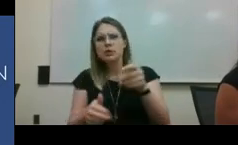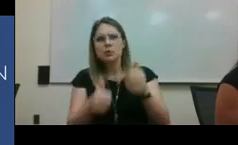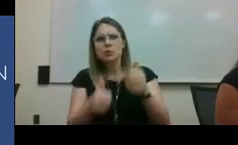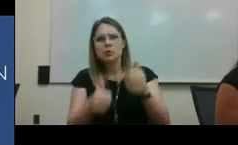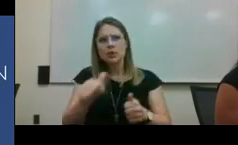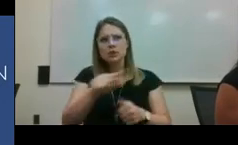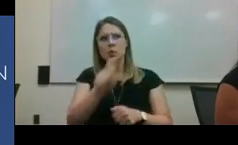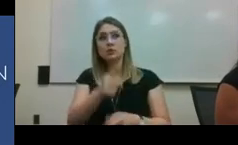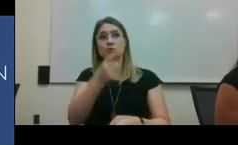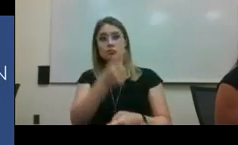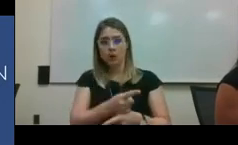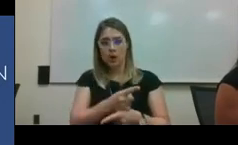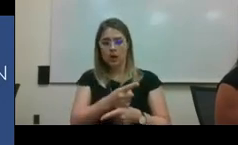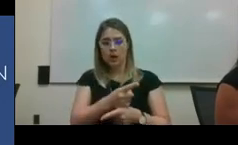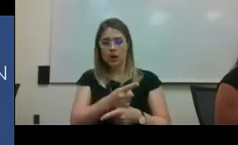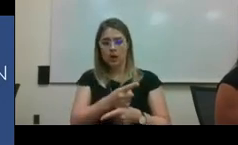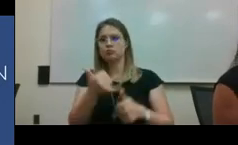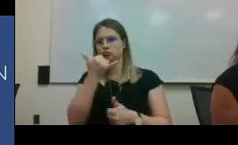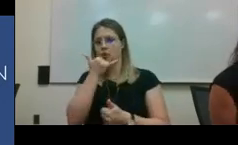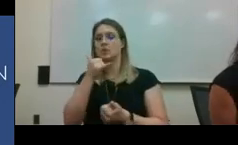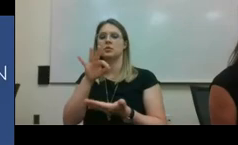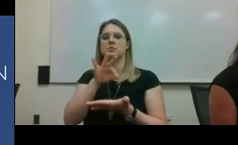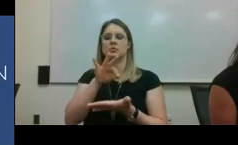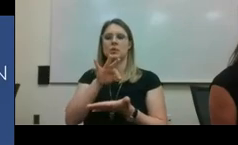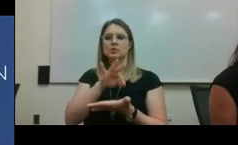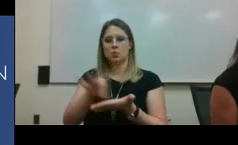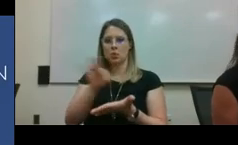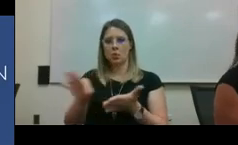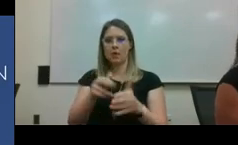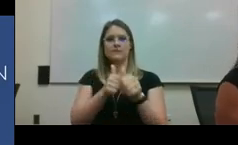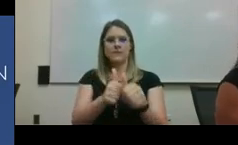and then score it following the assessment using the video.